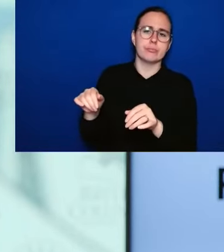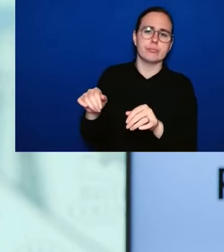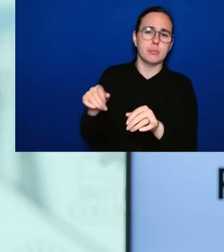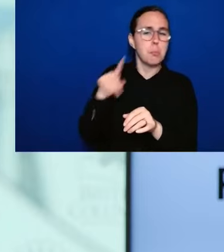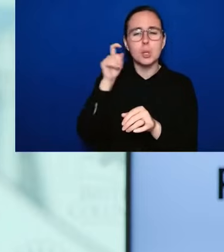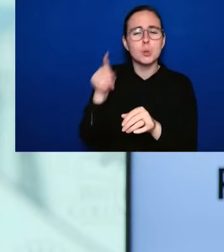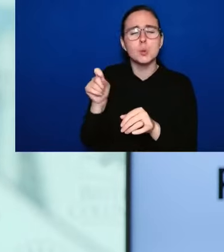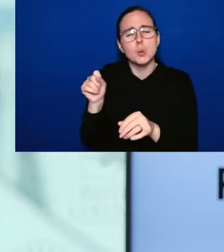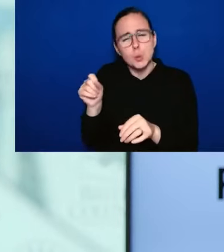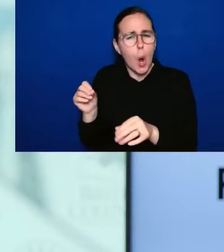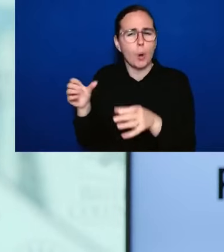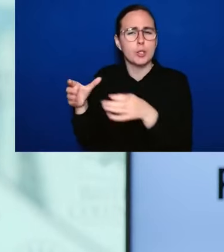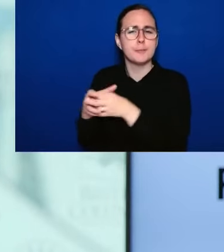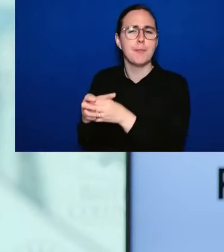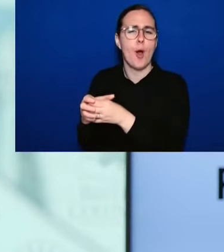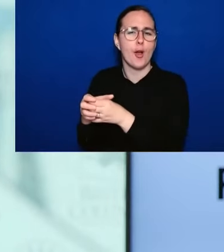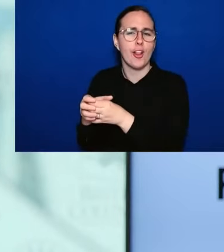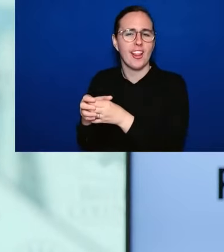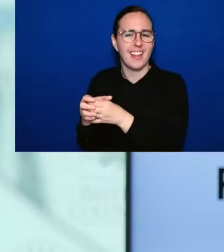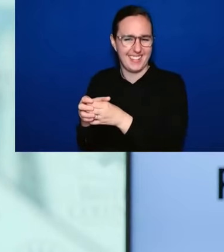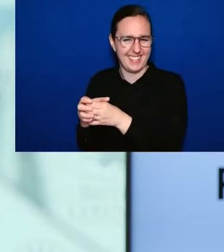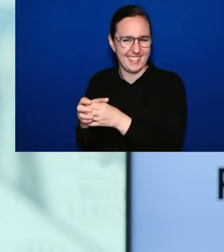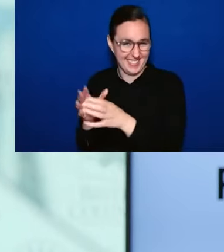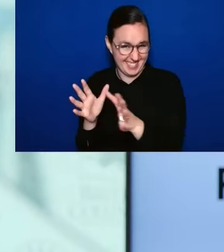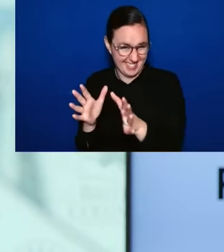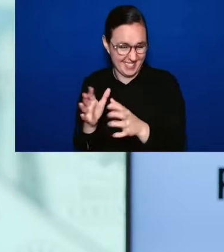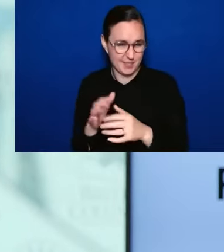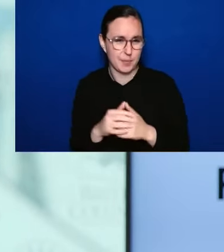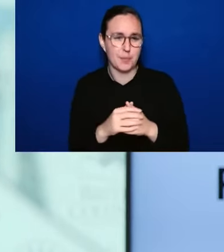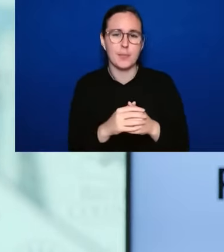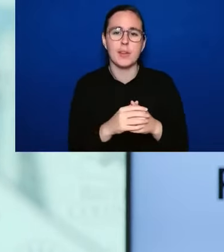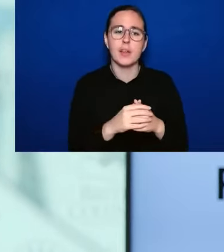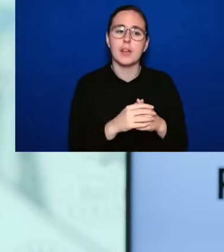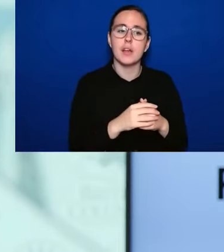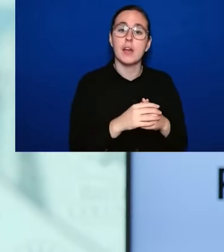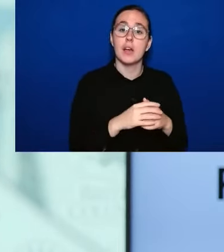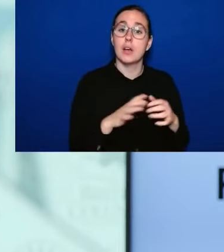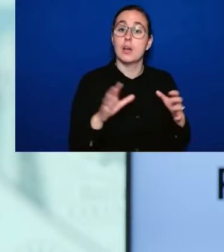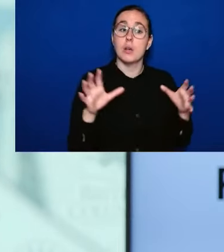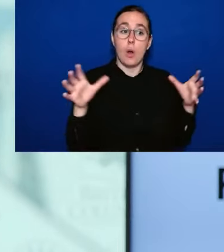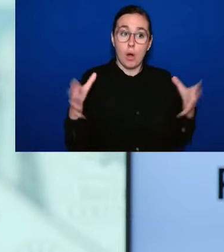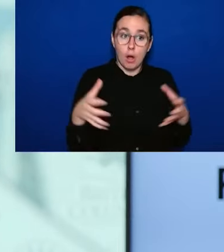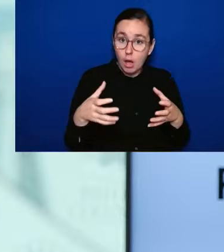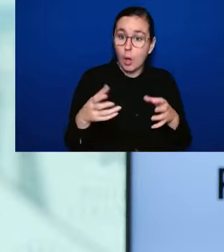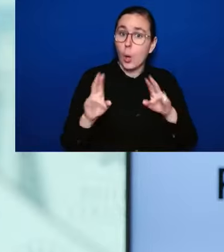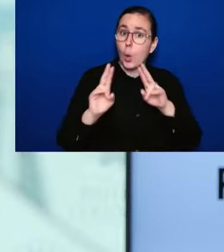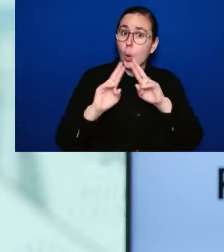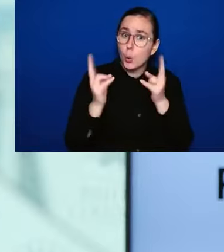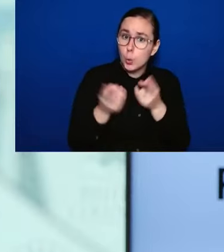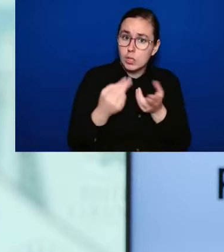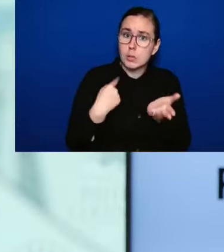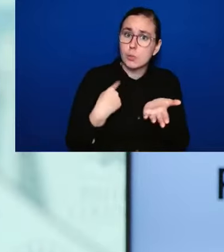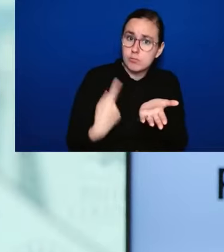the facility bargaining- unit. Association so we count this notion when twenty six percent.